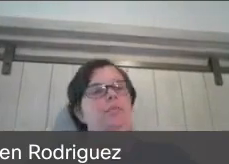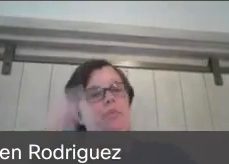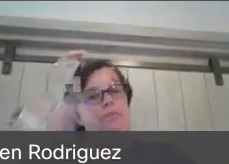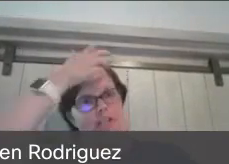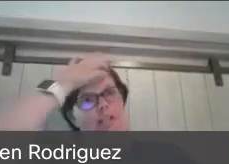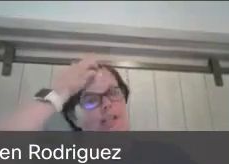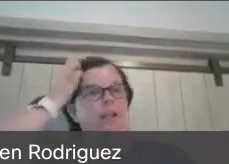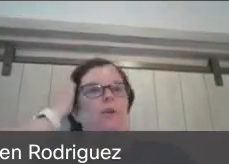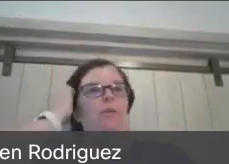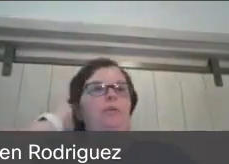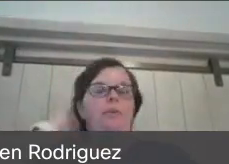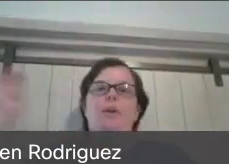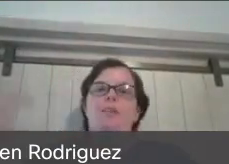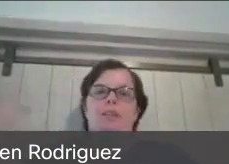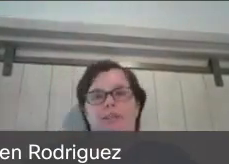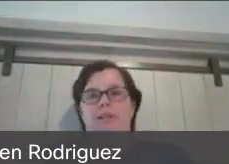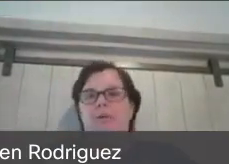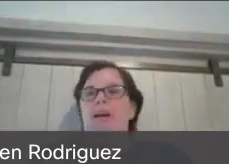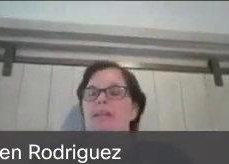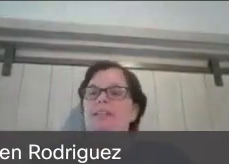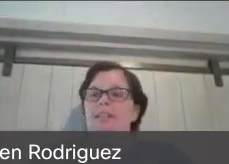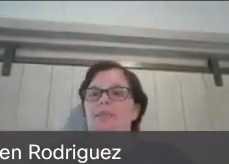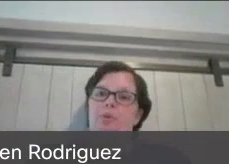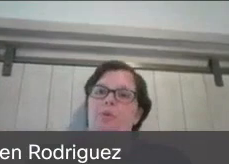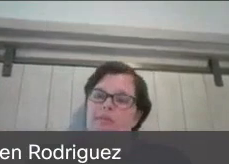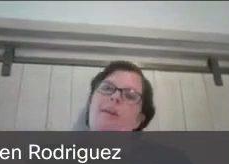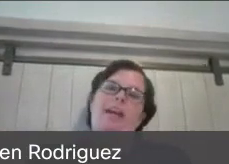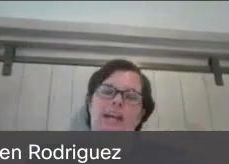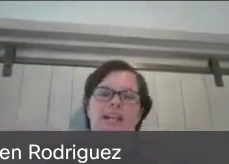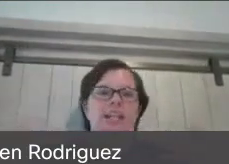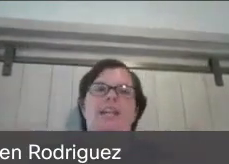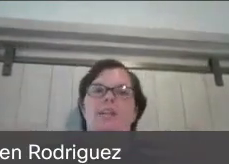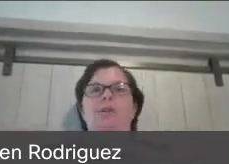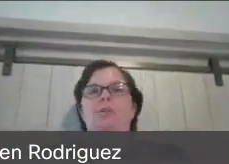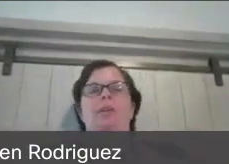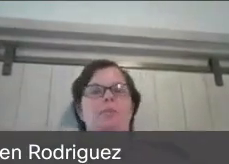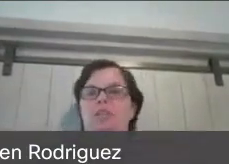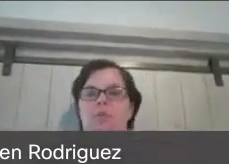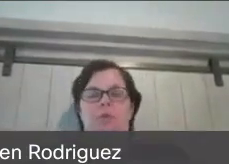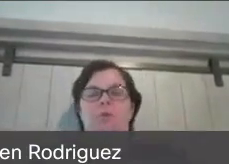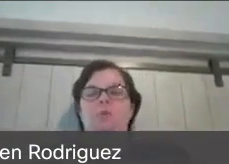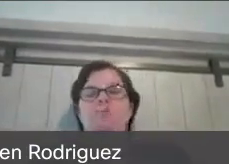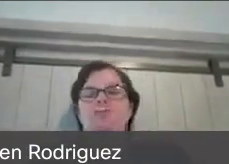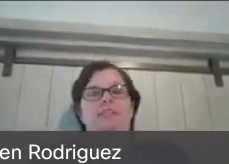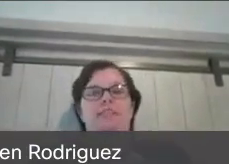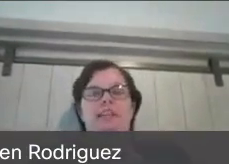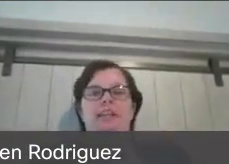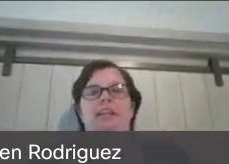I appreciate that. And I know we always talked about how honesty was important. Anything that you told me was just between the two of us